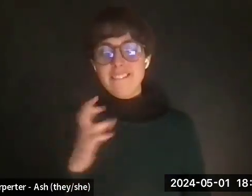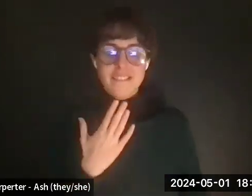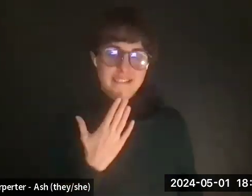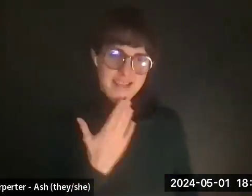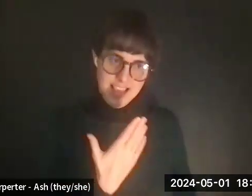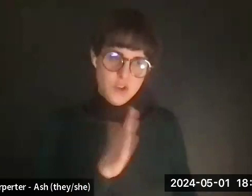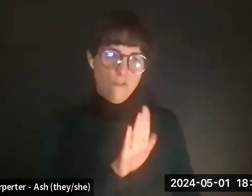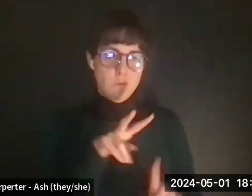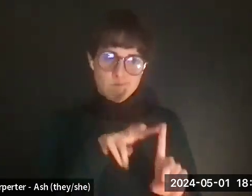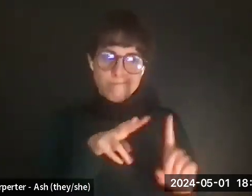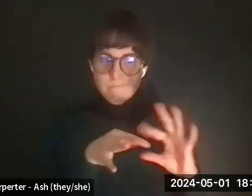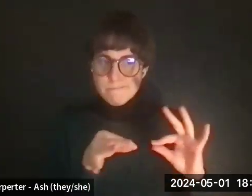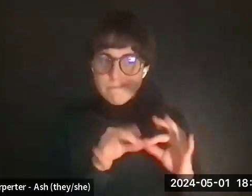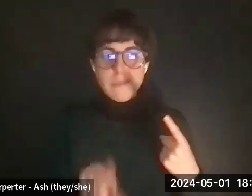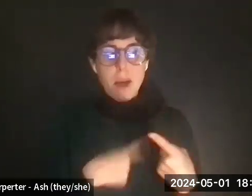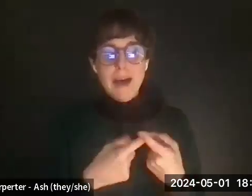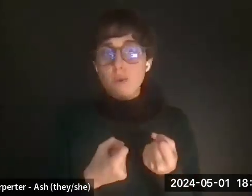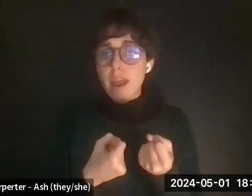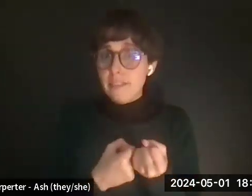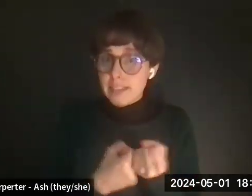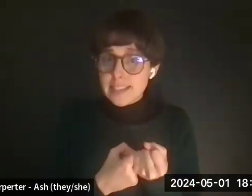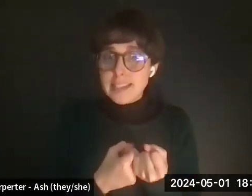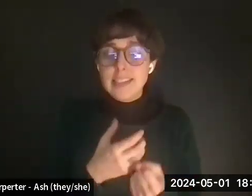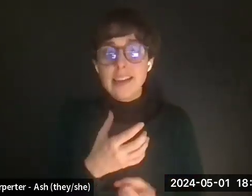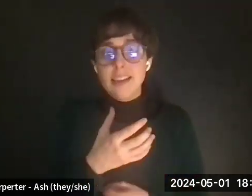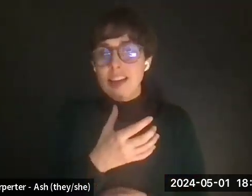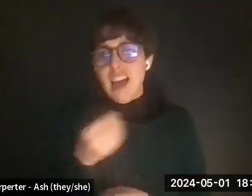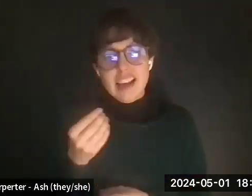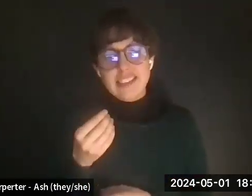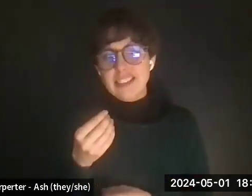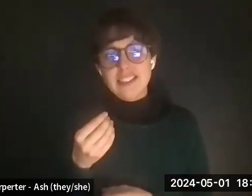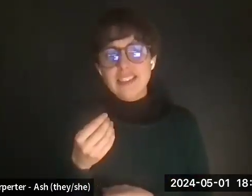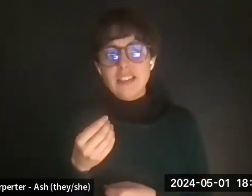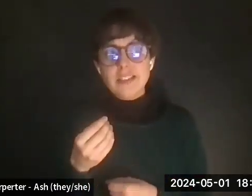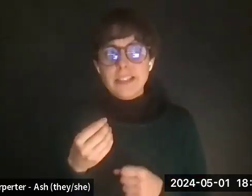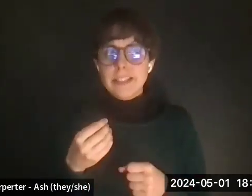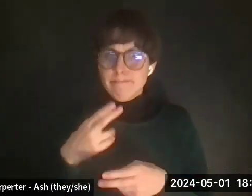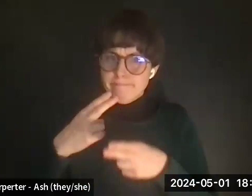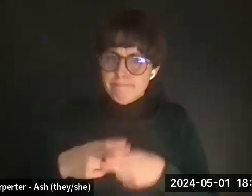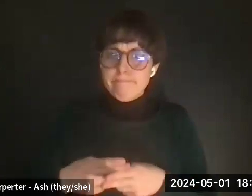and then also I'm just kind of calling out some of the, the barriers that people encounter